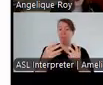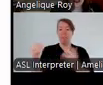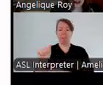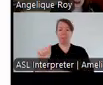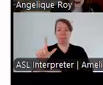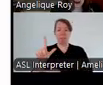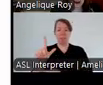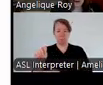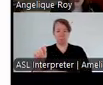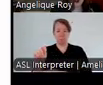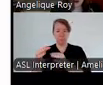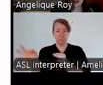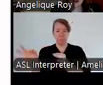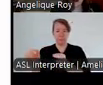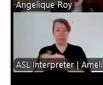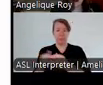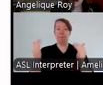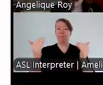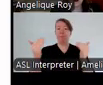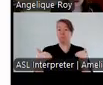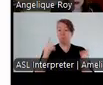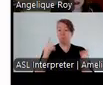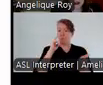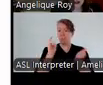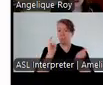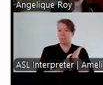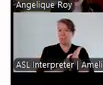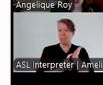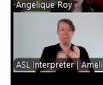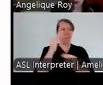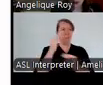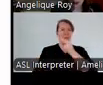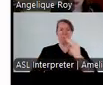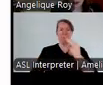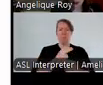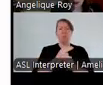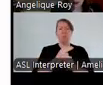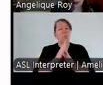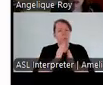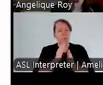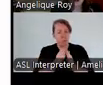recognizability, choosing icons that are universally or generally recognized;